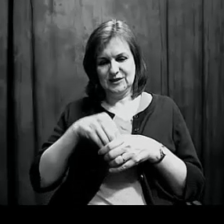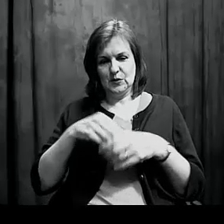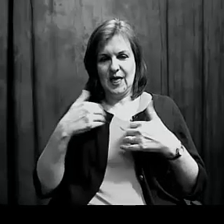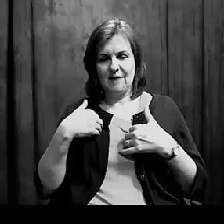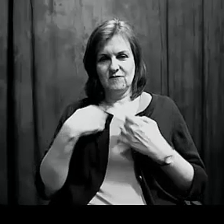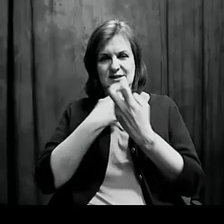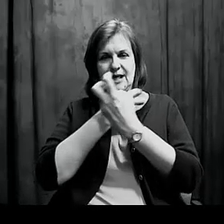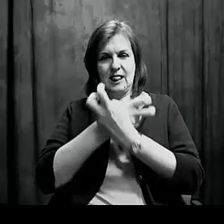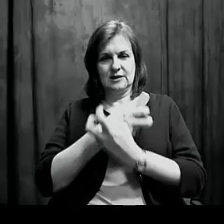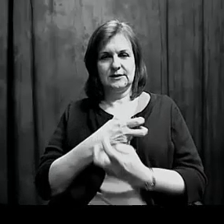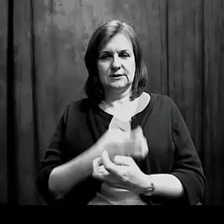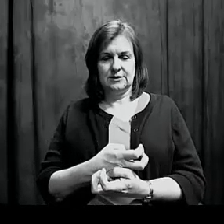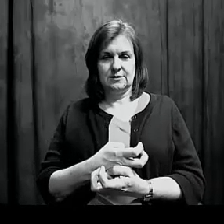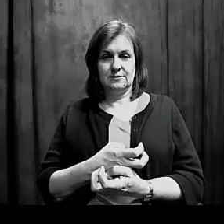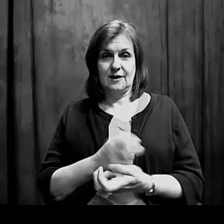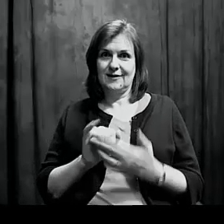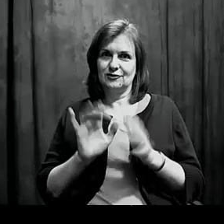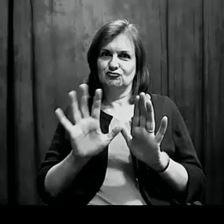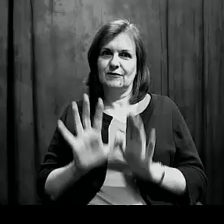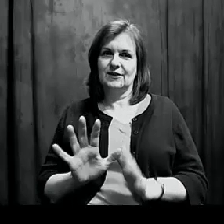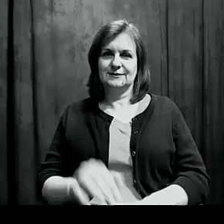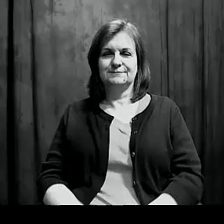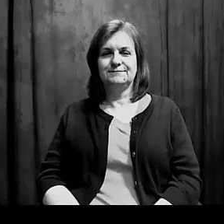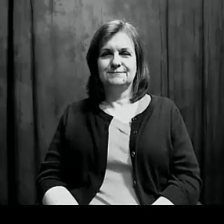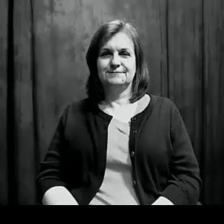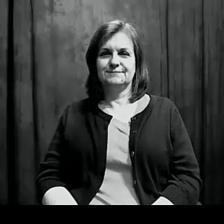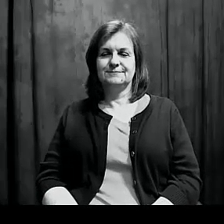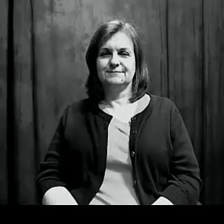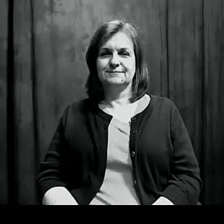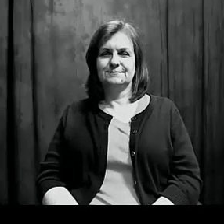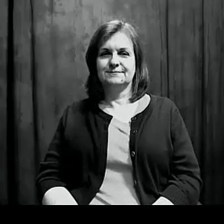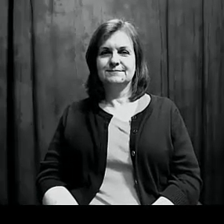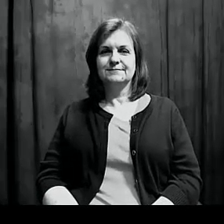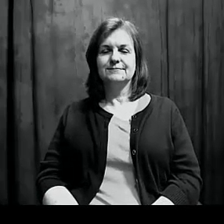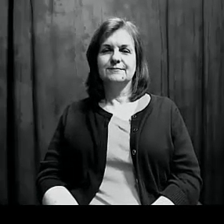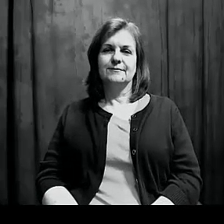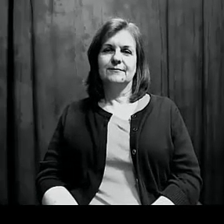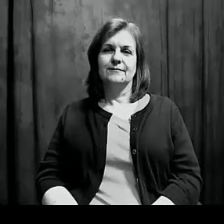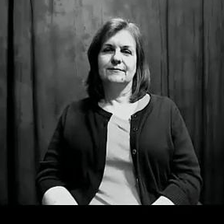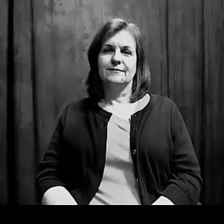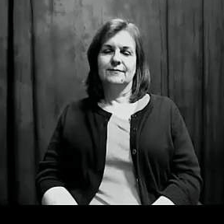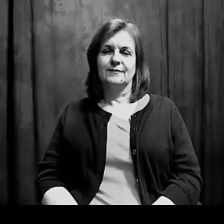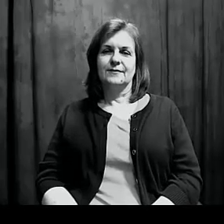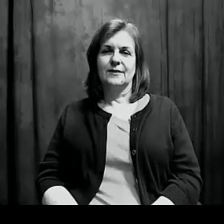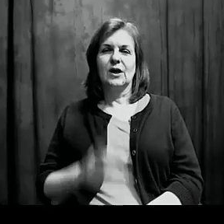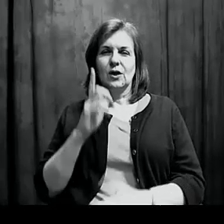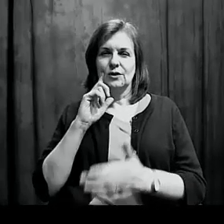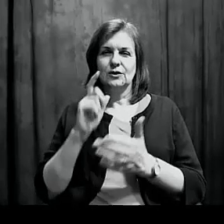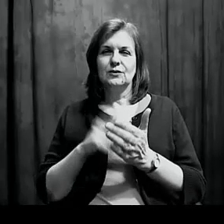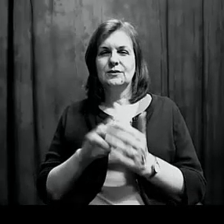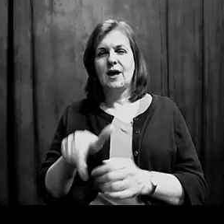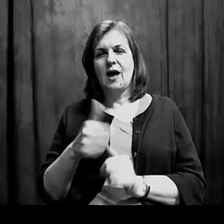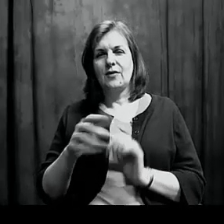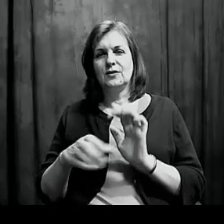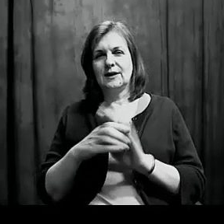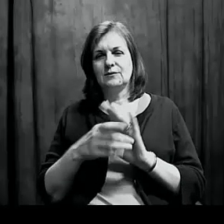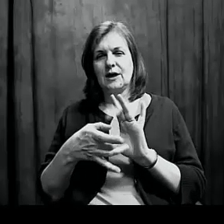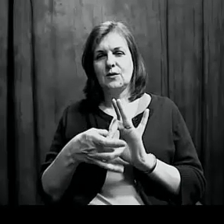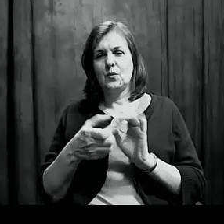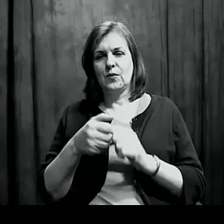we look at this internal skeleton that's terrific!! but we also have to look at some other things associated with it so we